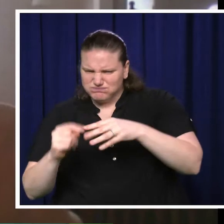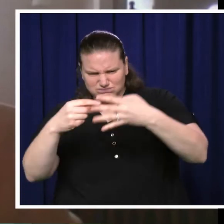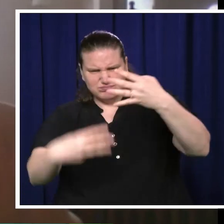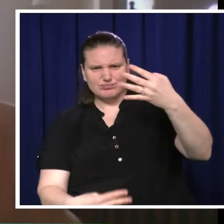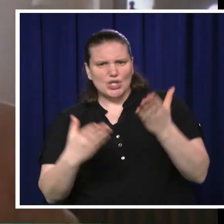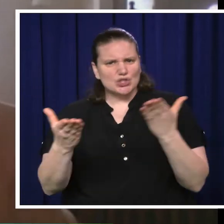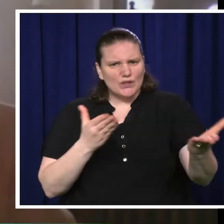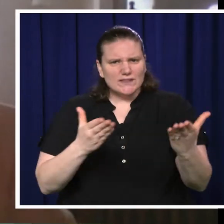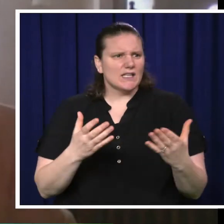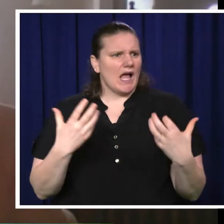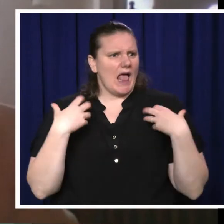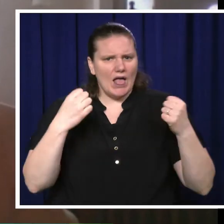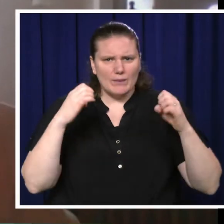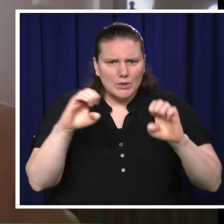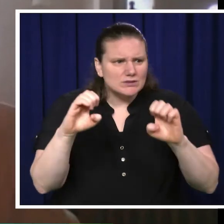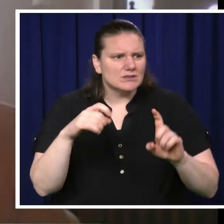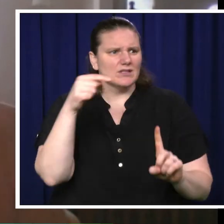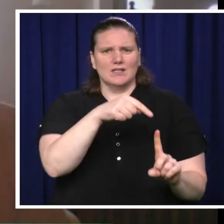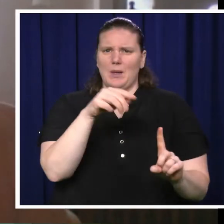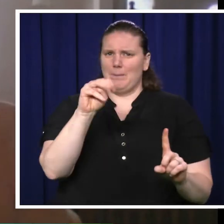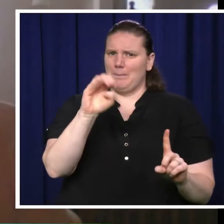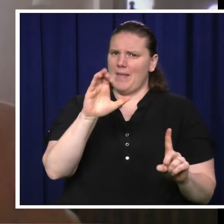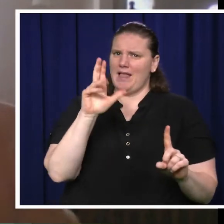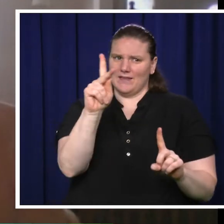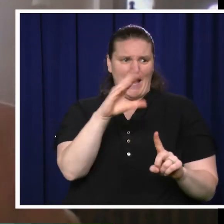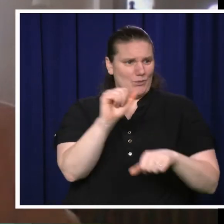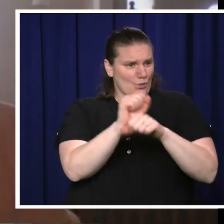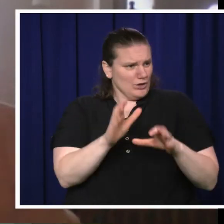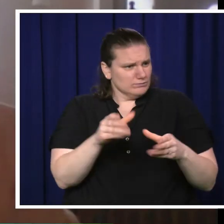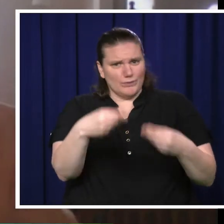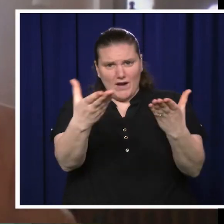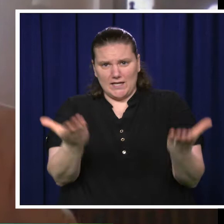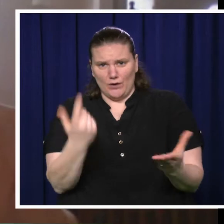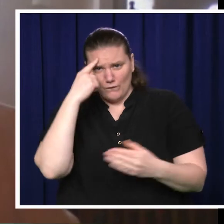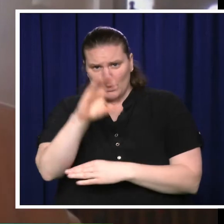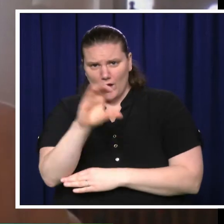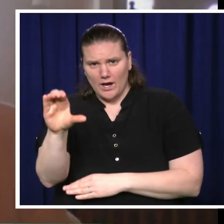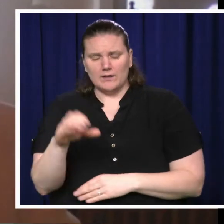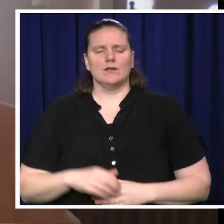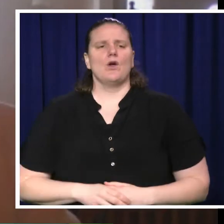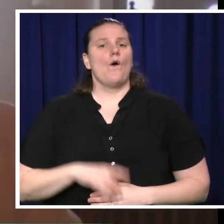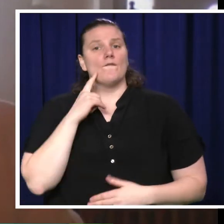services, in addition to the management of health emergencies that Dr. Melnick and his colleagues provide for the county.